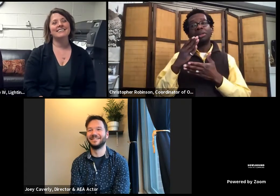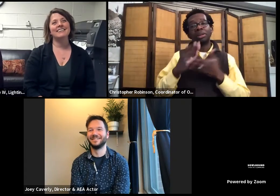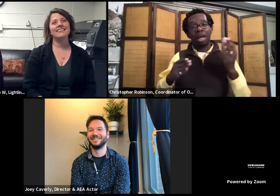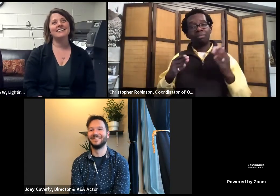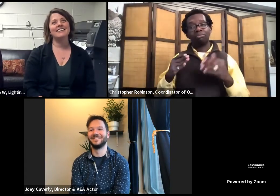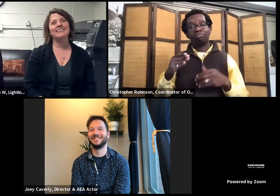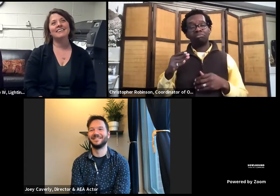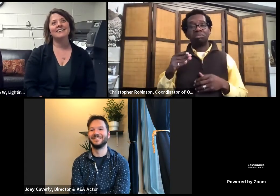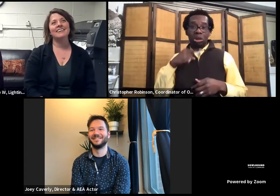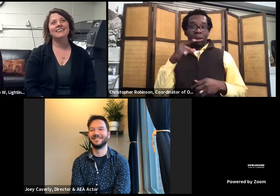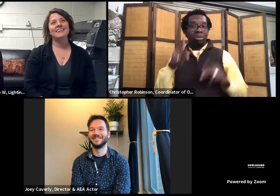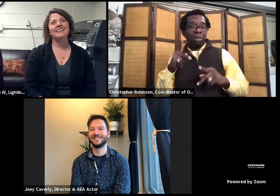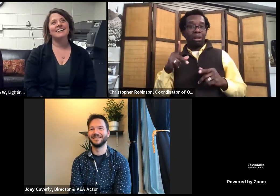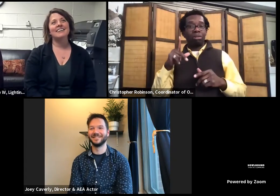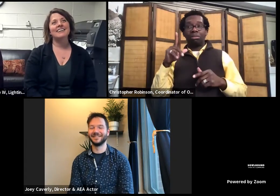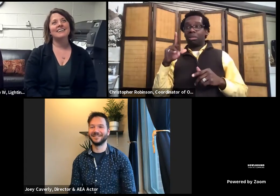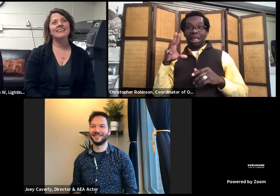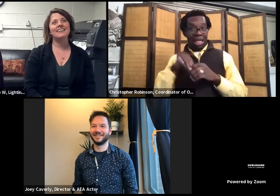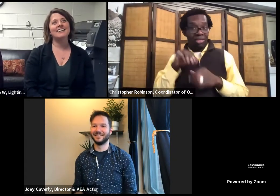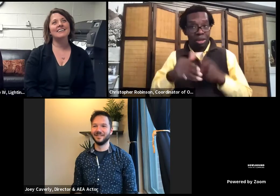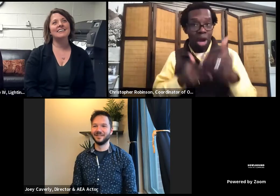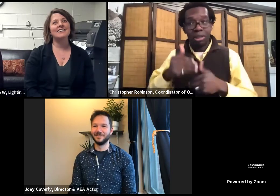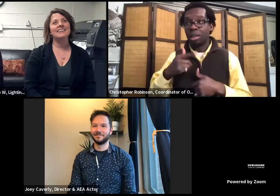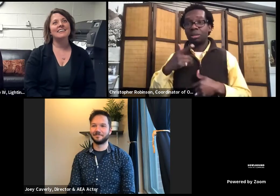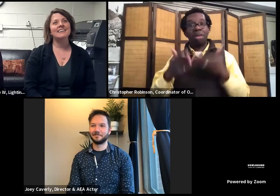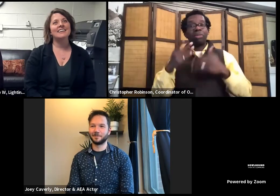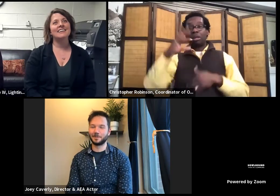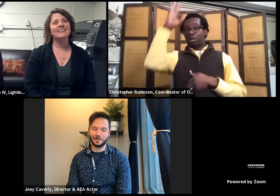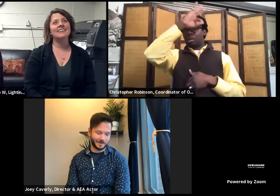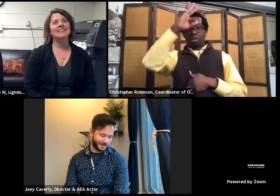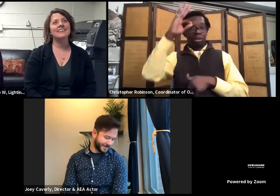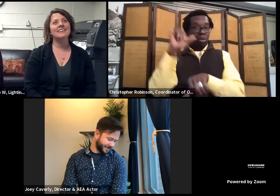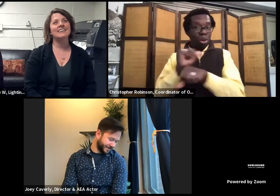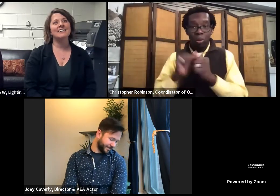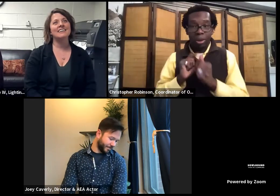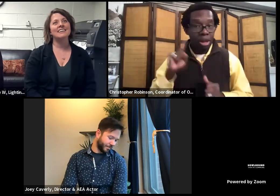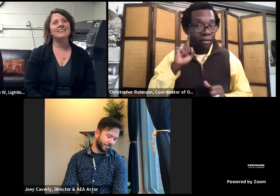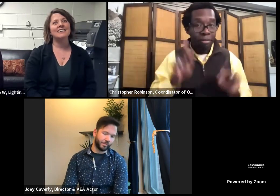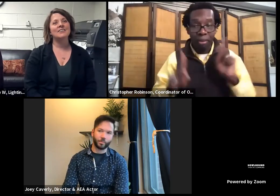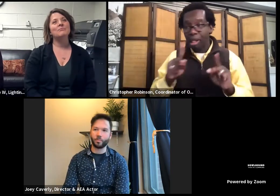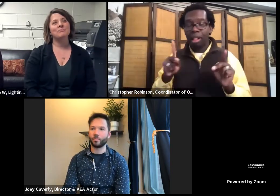I love that because something people kind of in that process